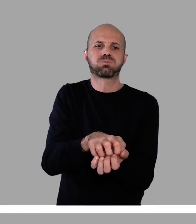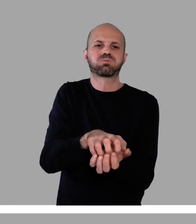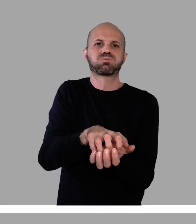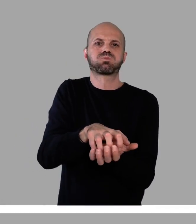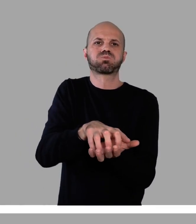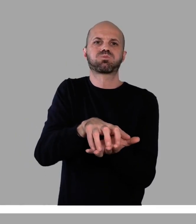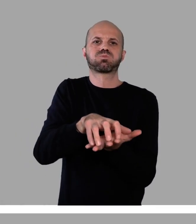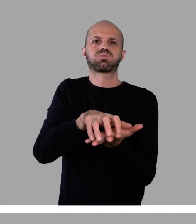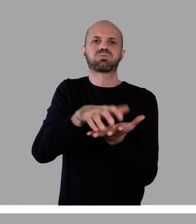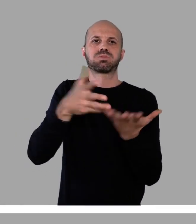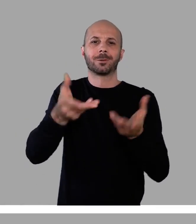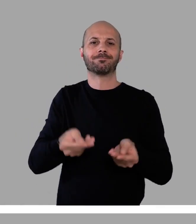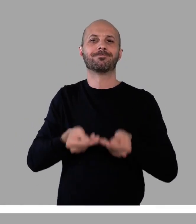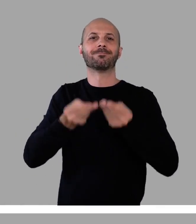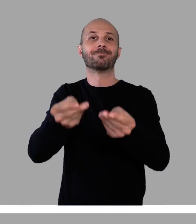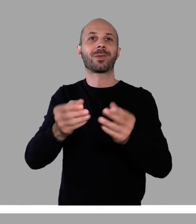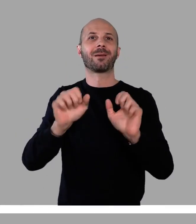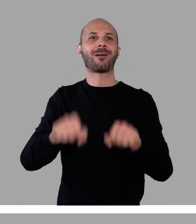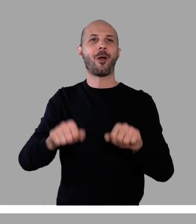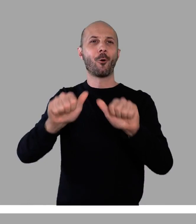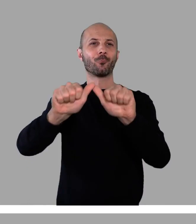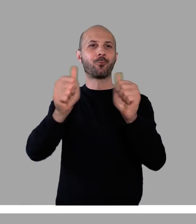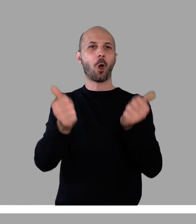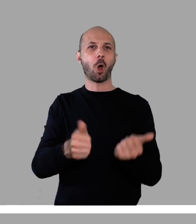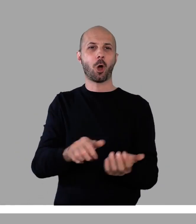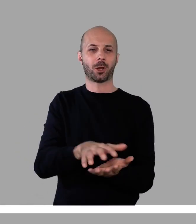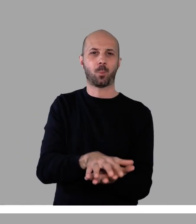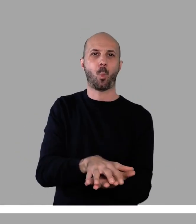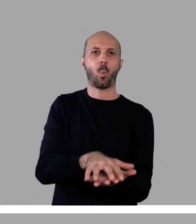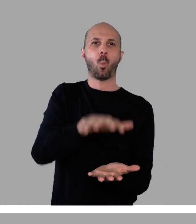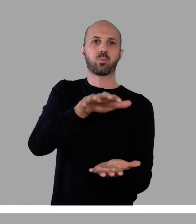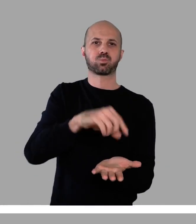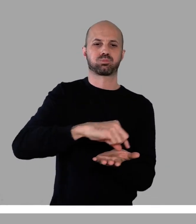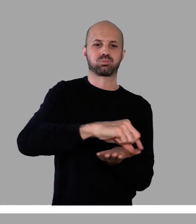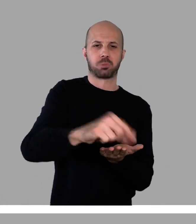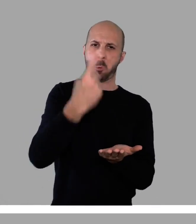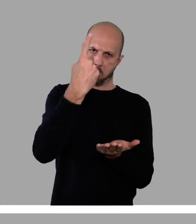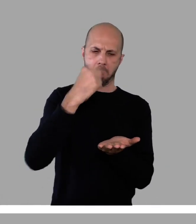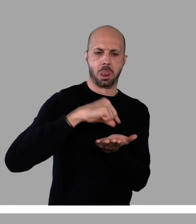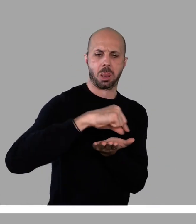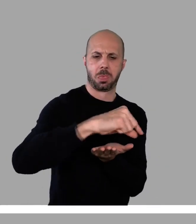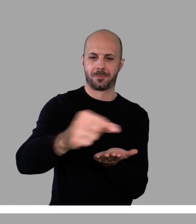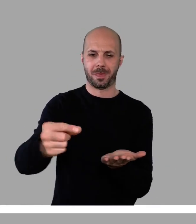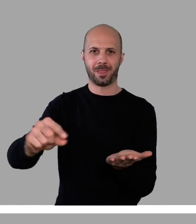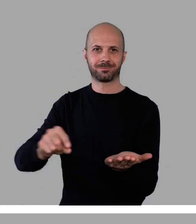the black inked microcapsules swell and create a one-dimensional relief.